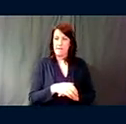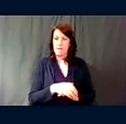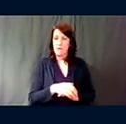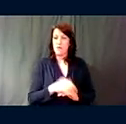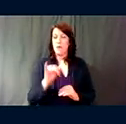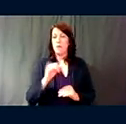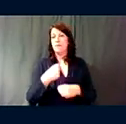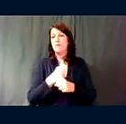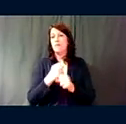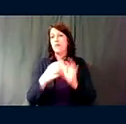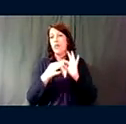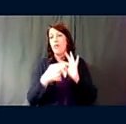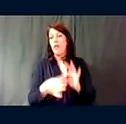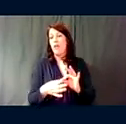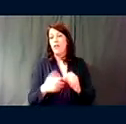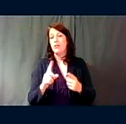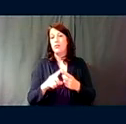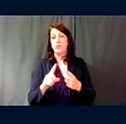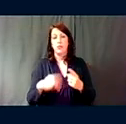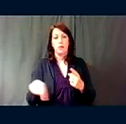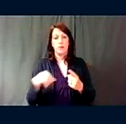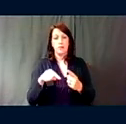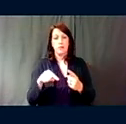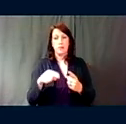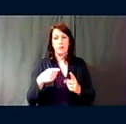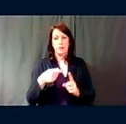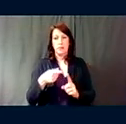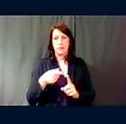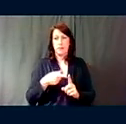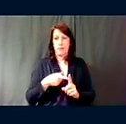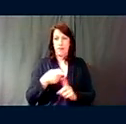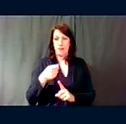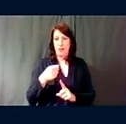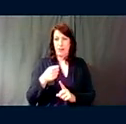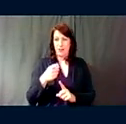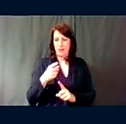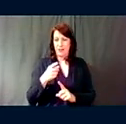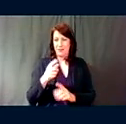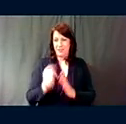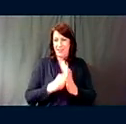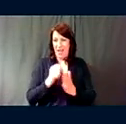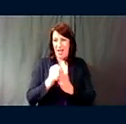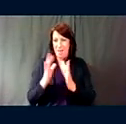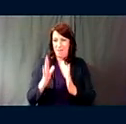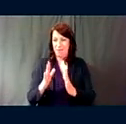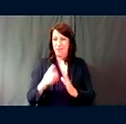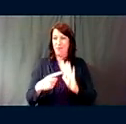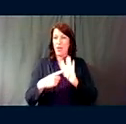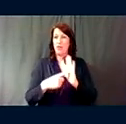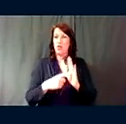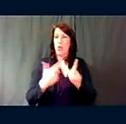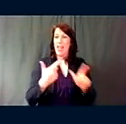AND THEN JUST, YOU KNOW, TO MAKE THIS RELEVANT TO OUR VERY